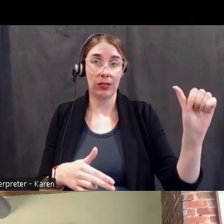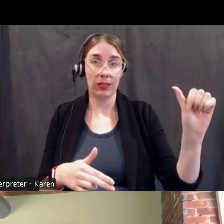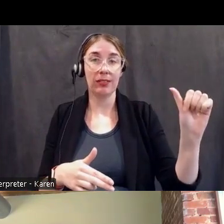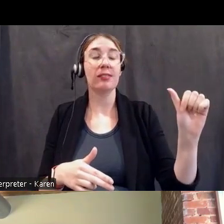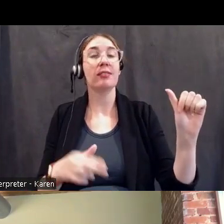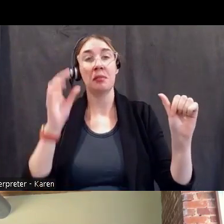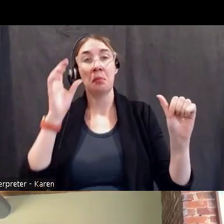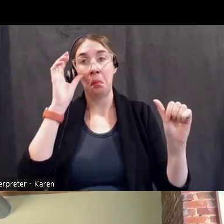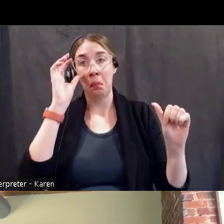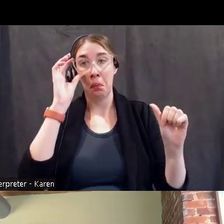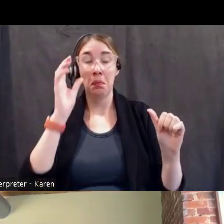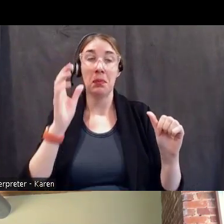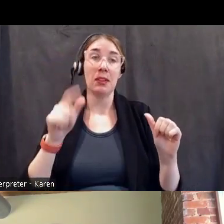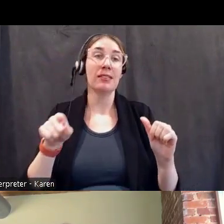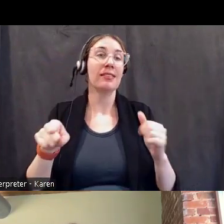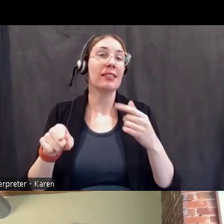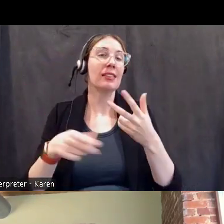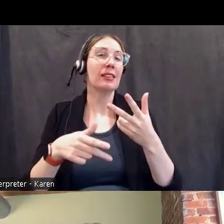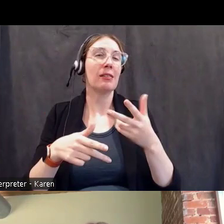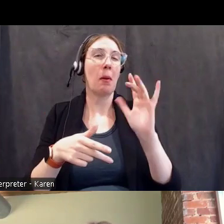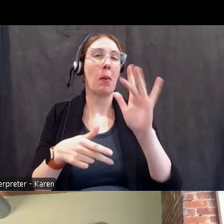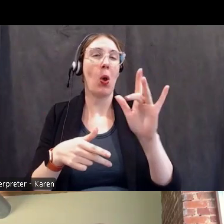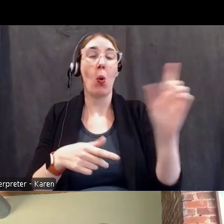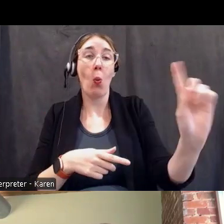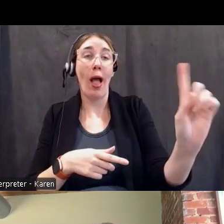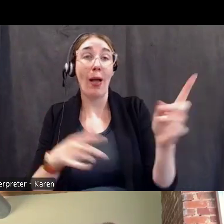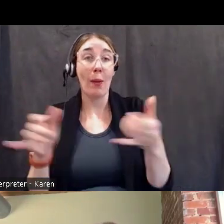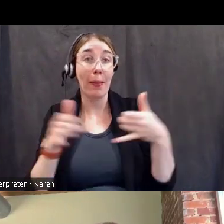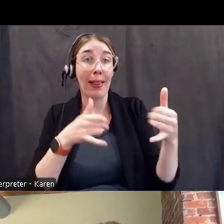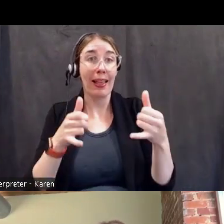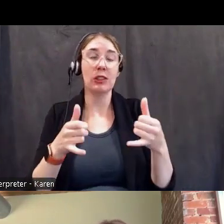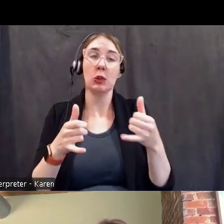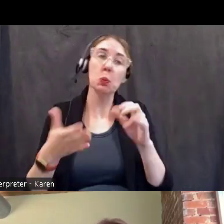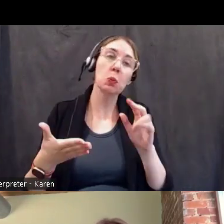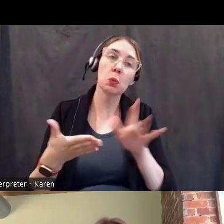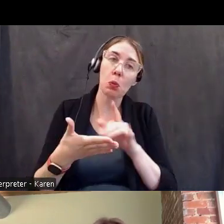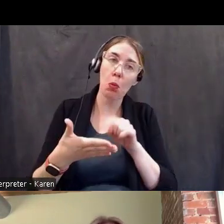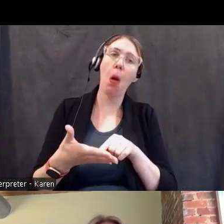called Where to Play where you can actually look for some more accessible places too.